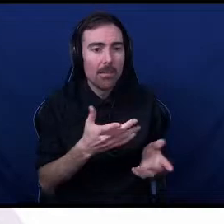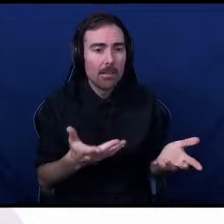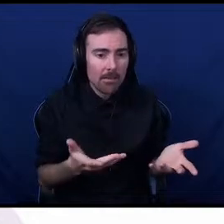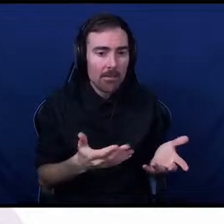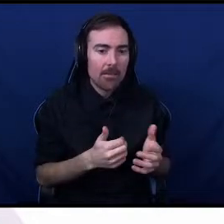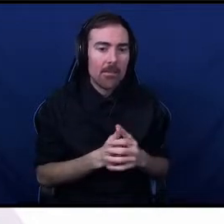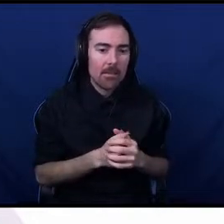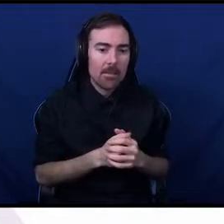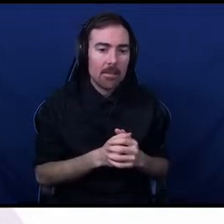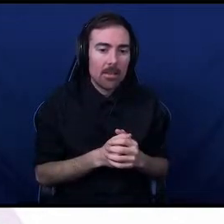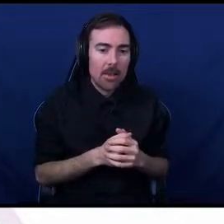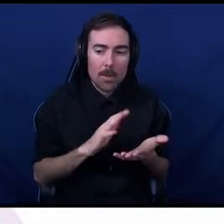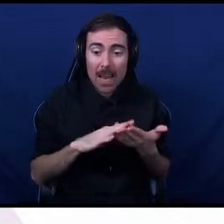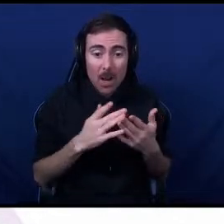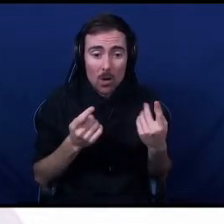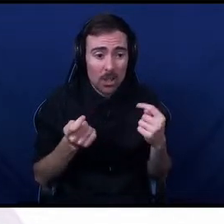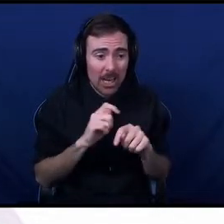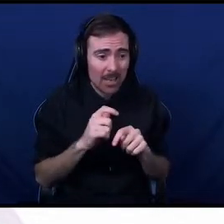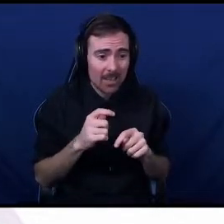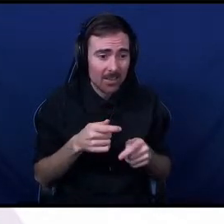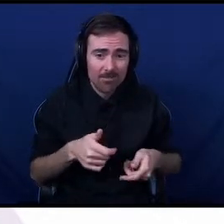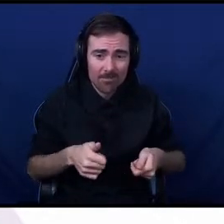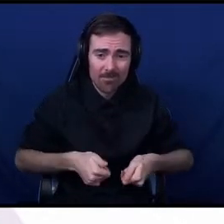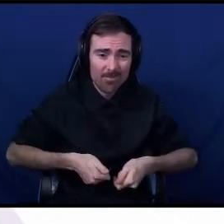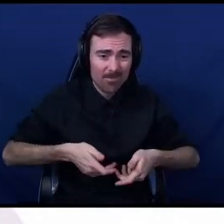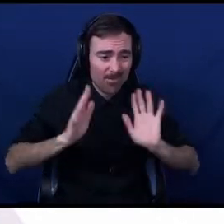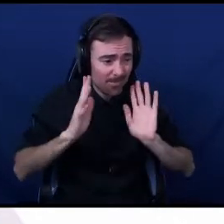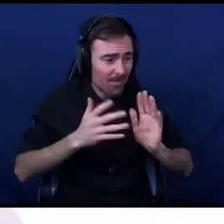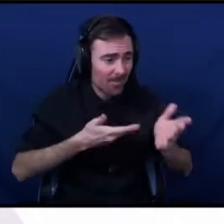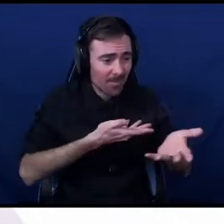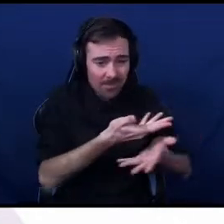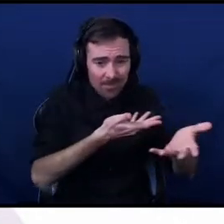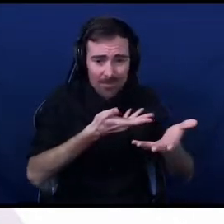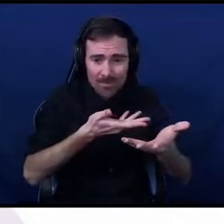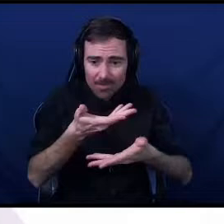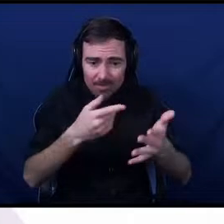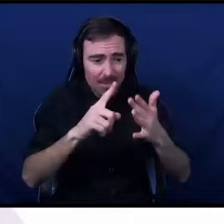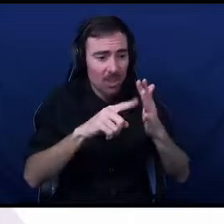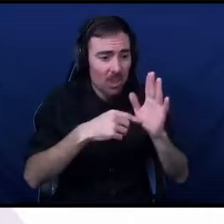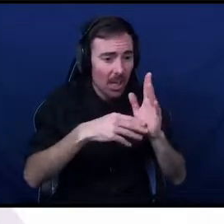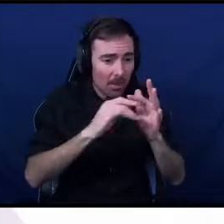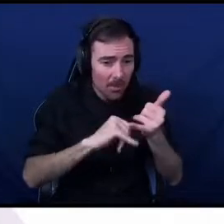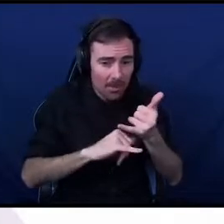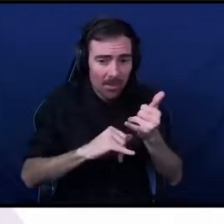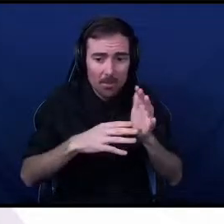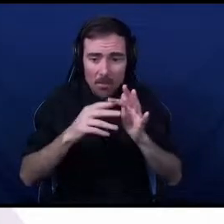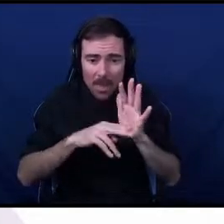that is to chat to Salmone, chat to James chat to Mel, live chat, chat to other people that have different experiences of